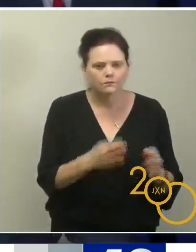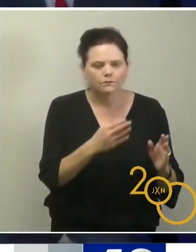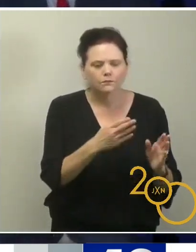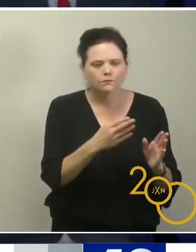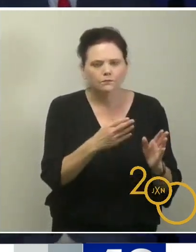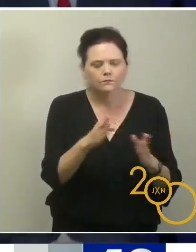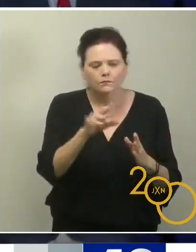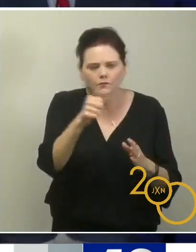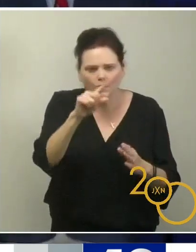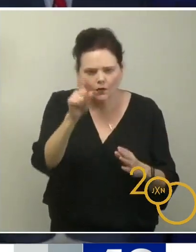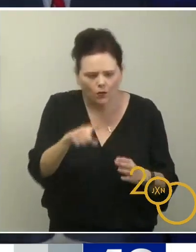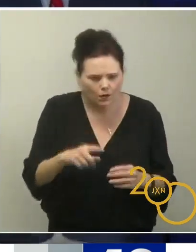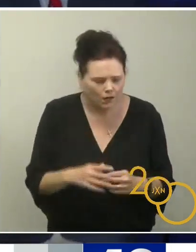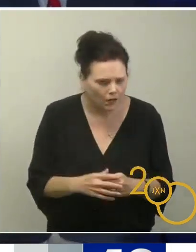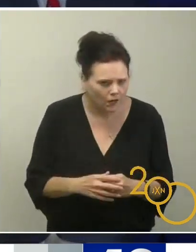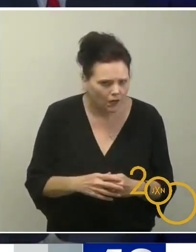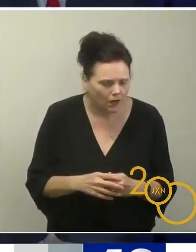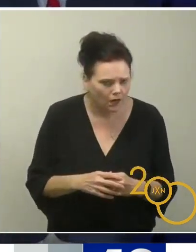THE CITY TO INTENTIONALLY CUT